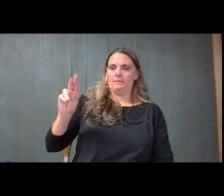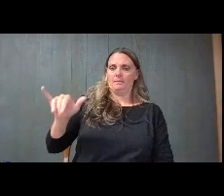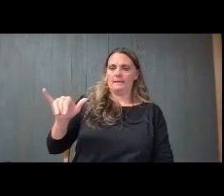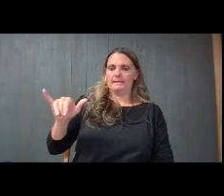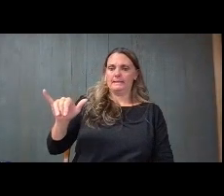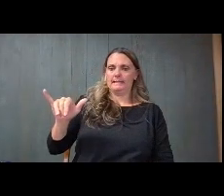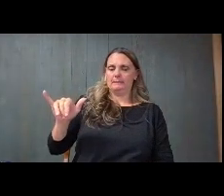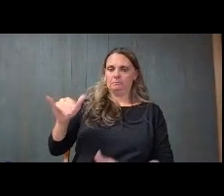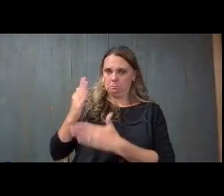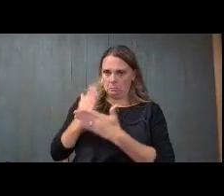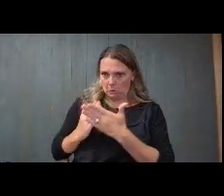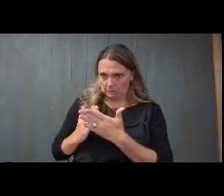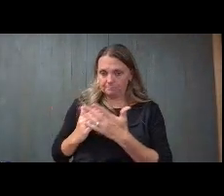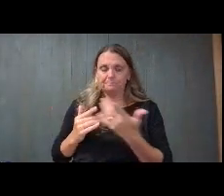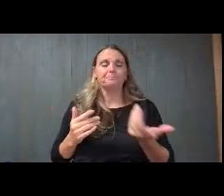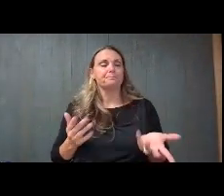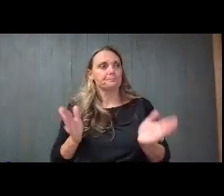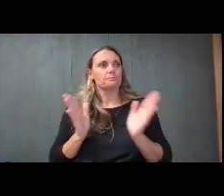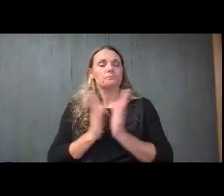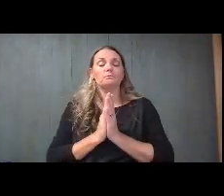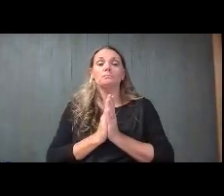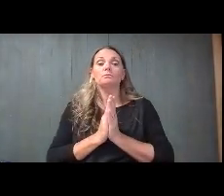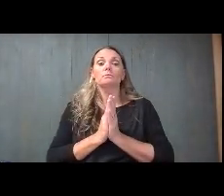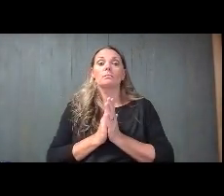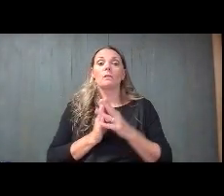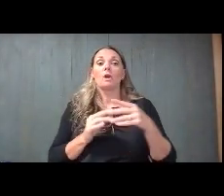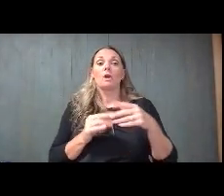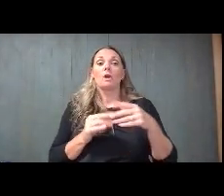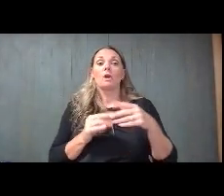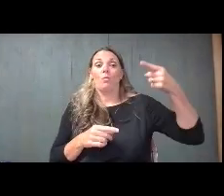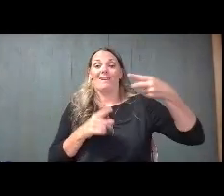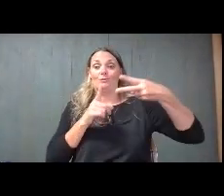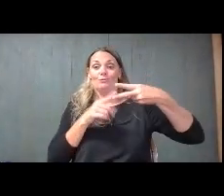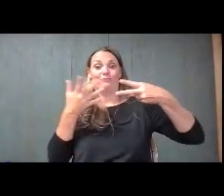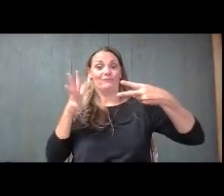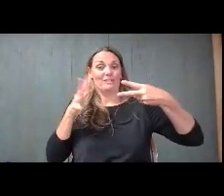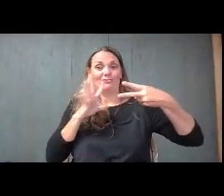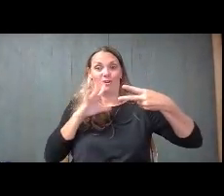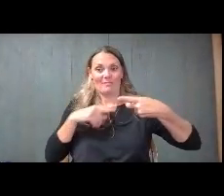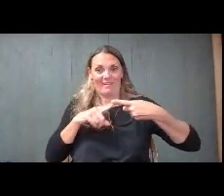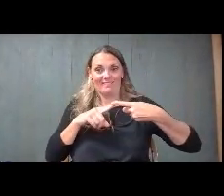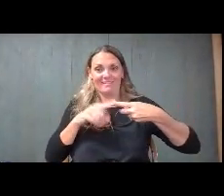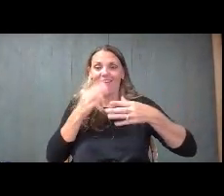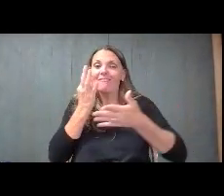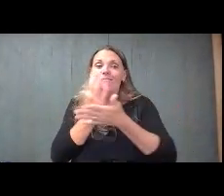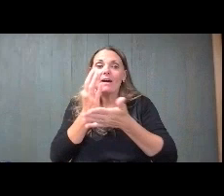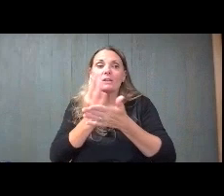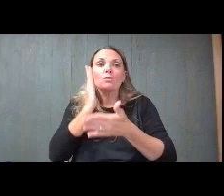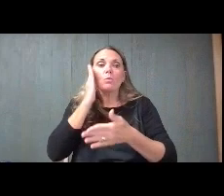We've already touched base on the first two bullet points, which is that funding will be utilized to increase